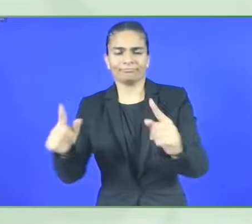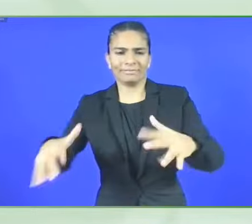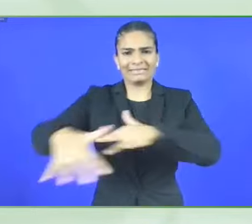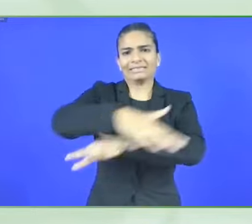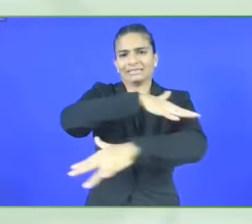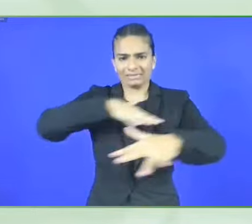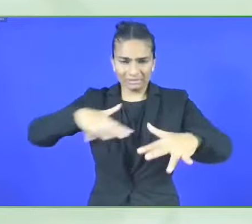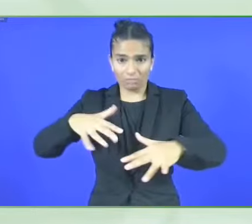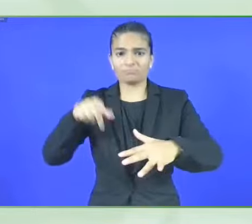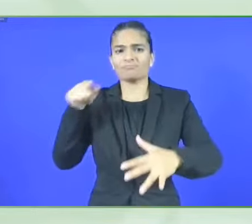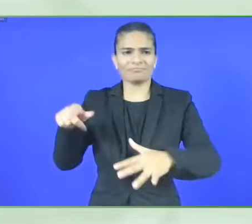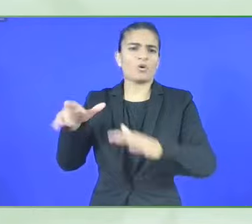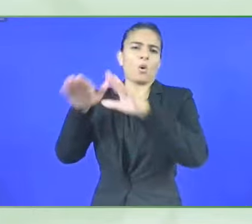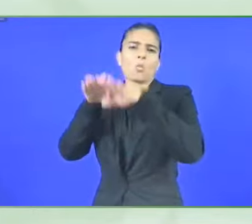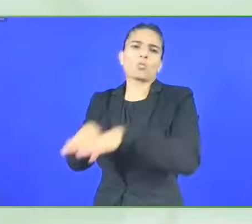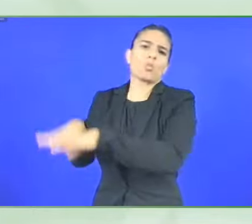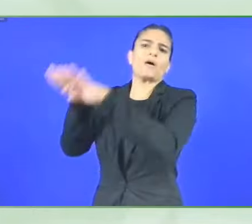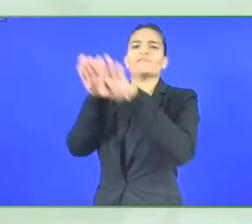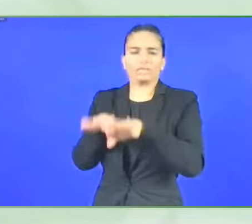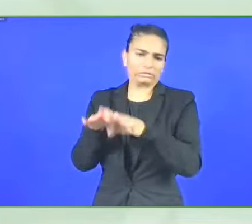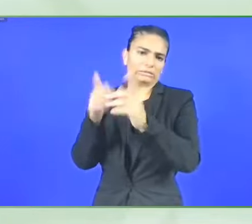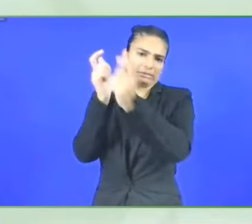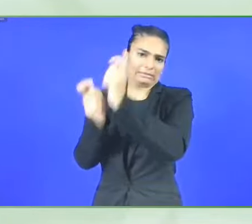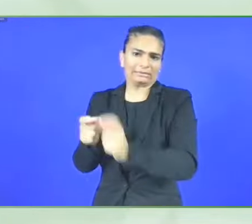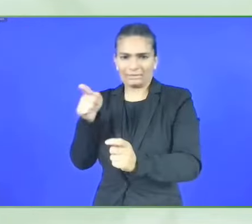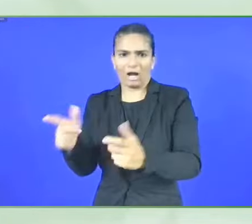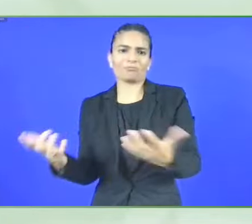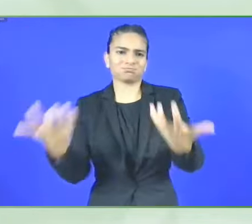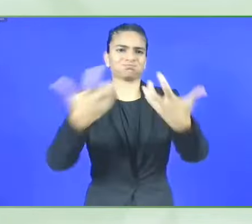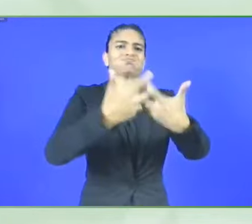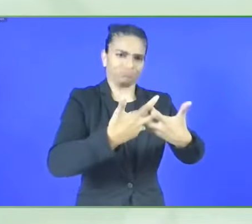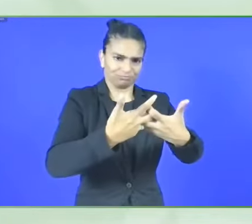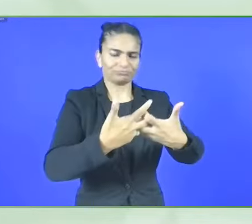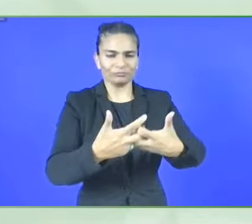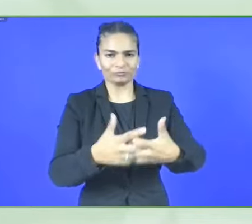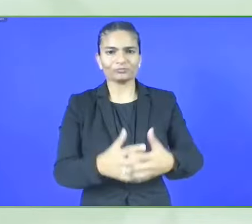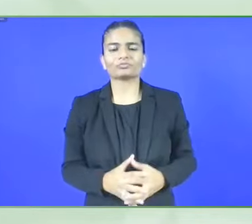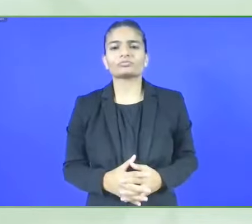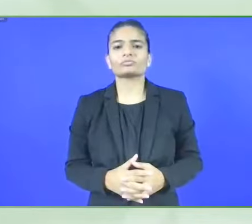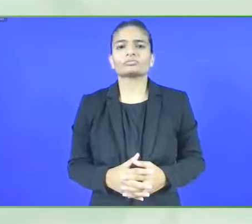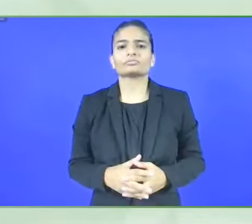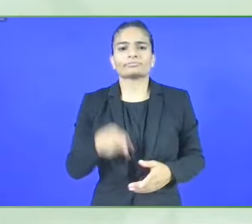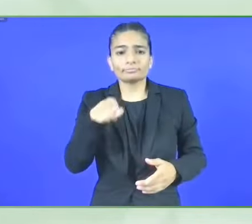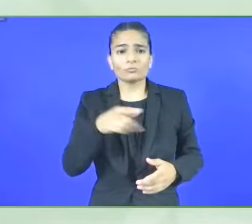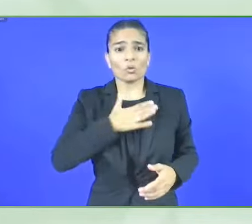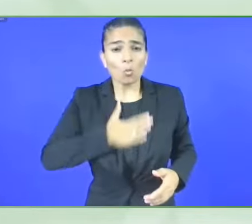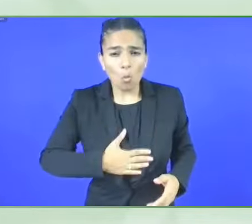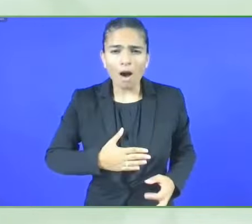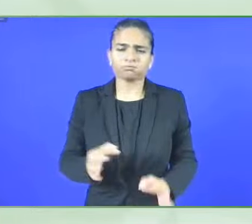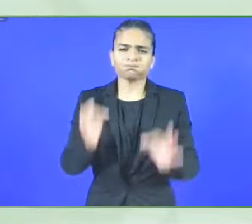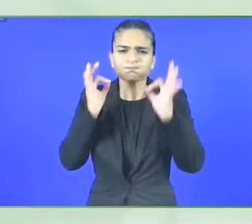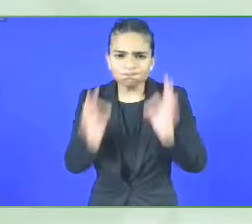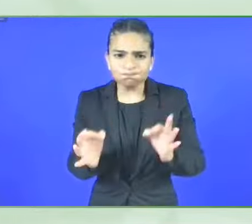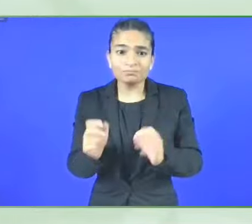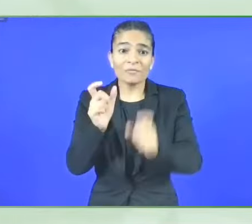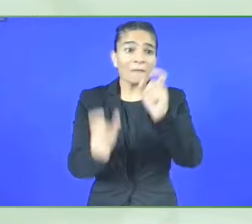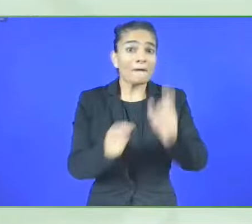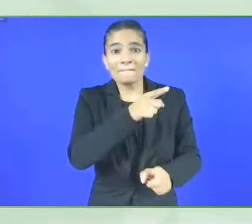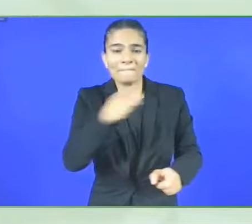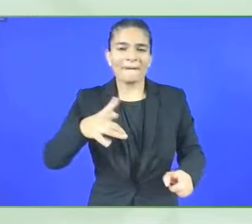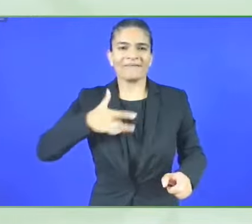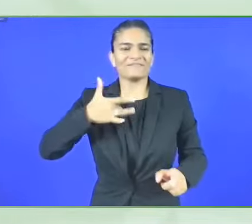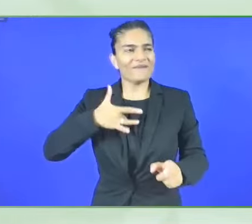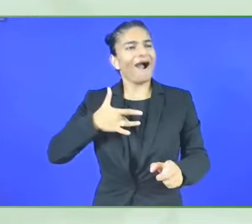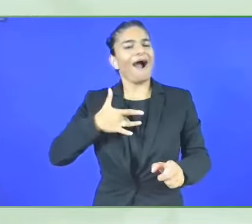And what are the main takeaways from this session further on?